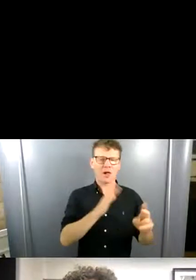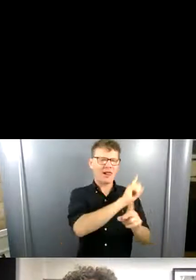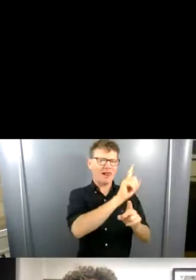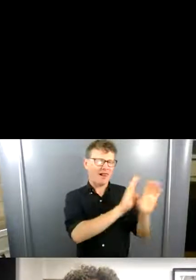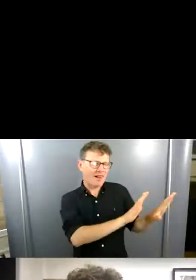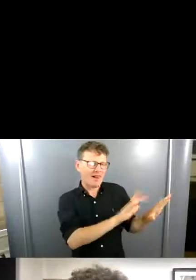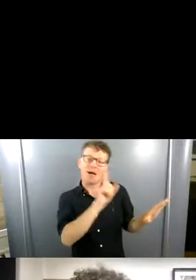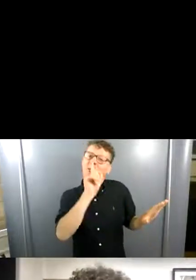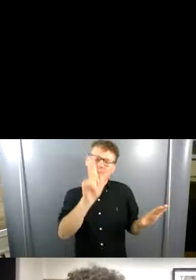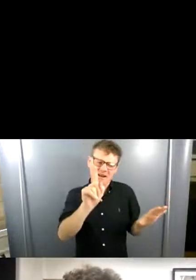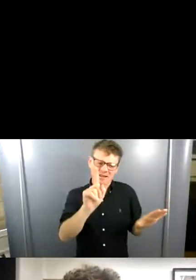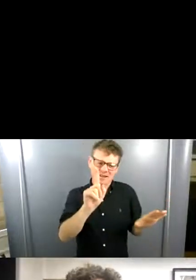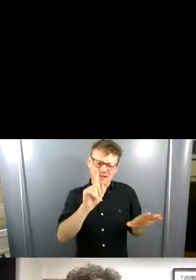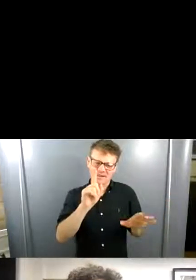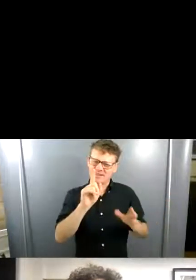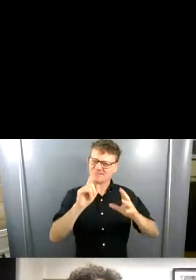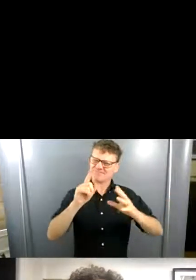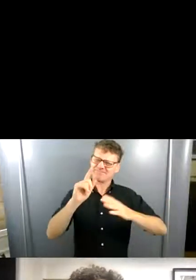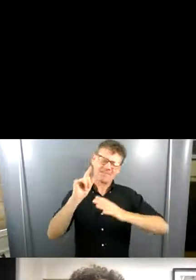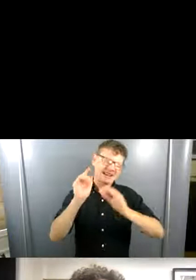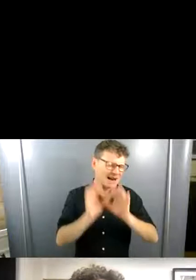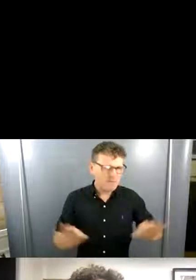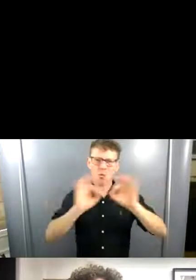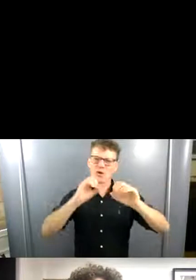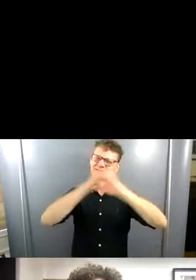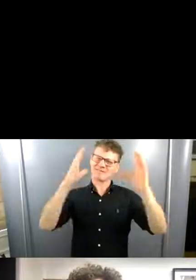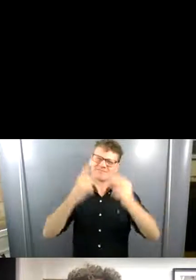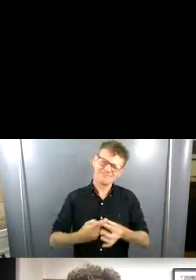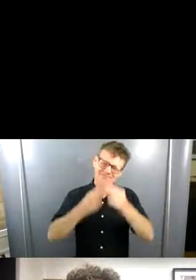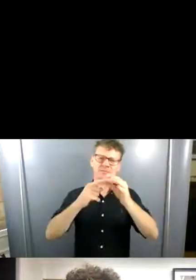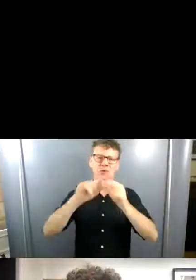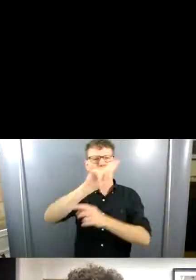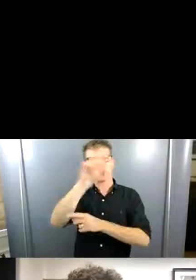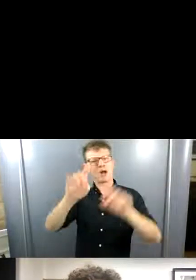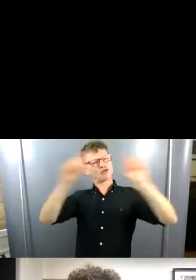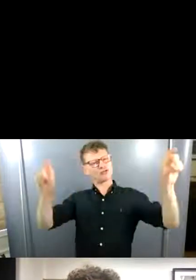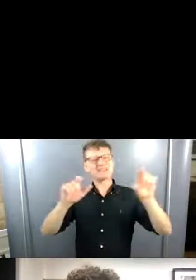basically the main questions which interest me are finding out more about how small languages persist